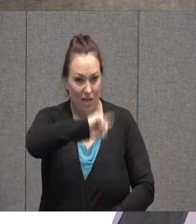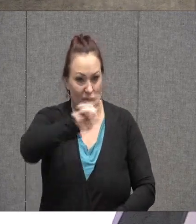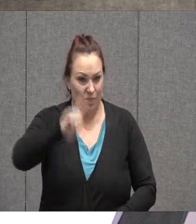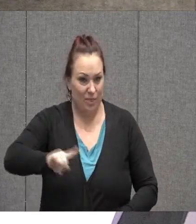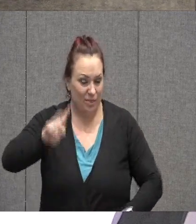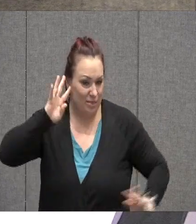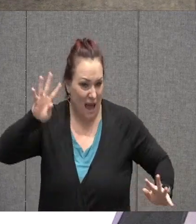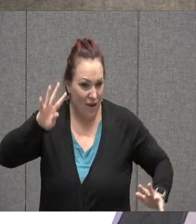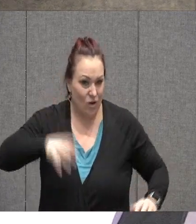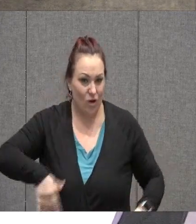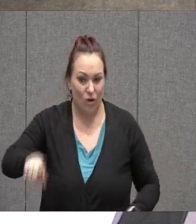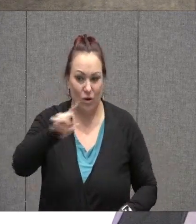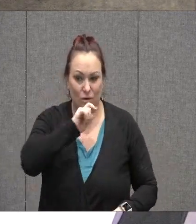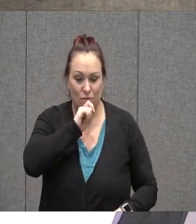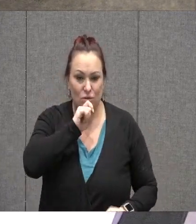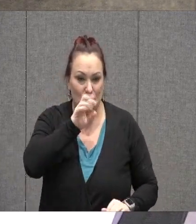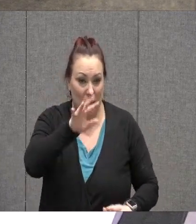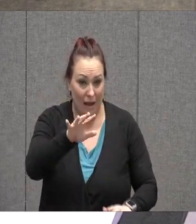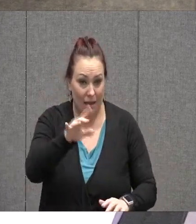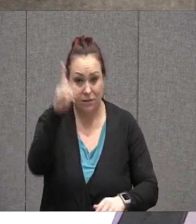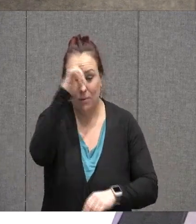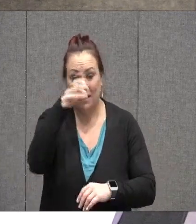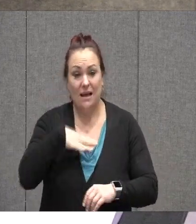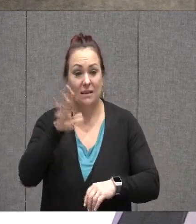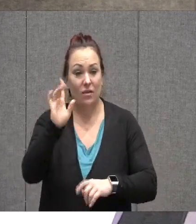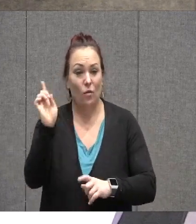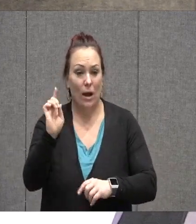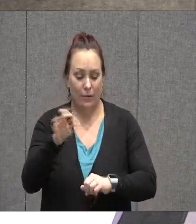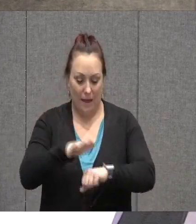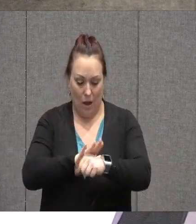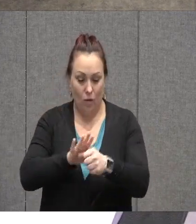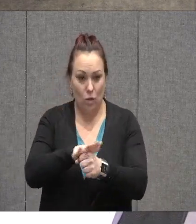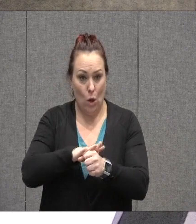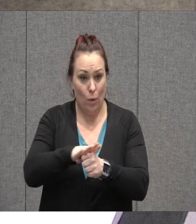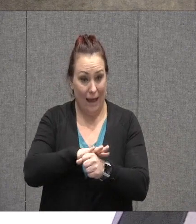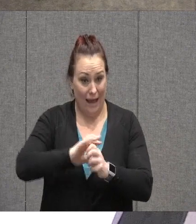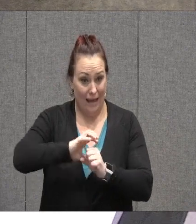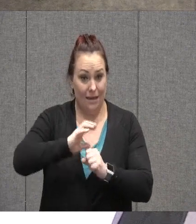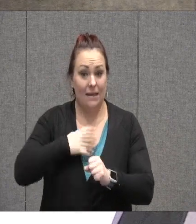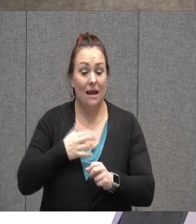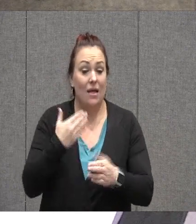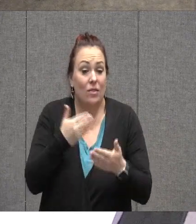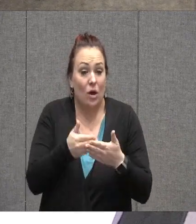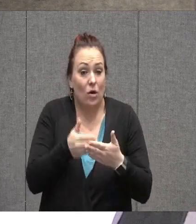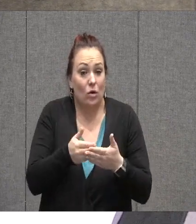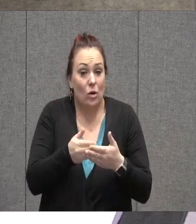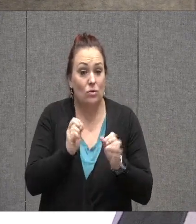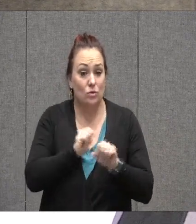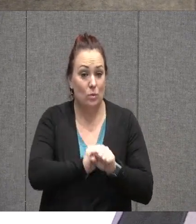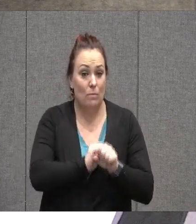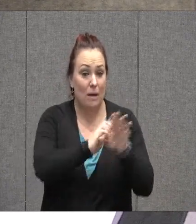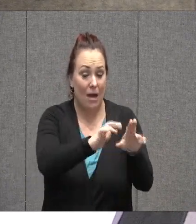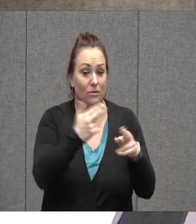So, because of their geography, Bhutan is really close to a mountain range called the Himalayas.